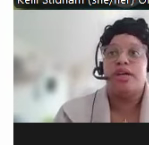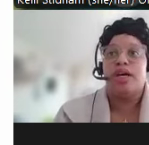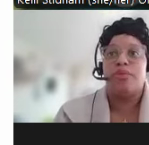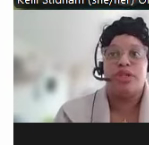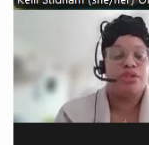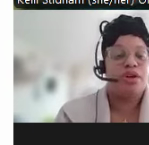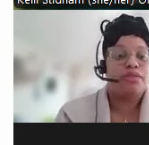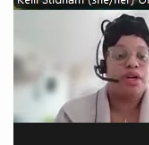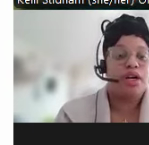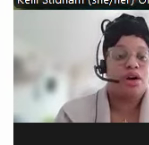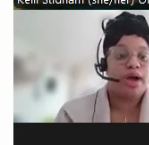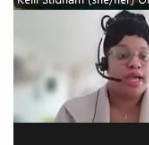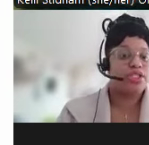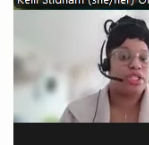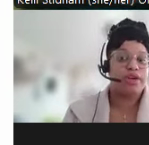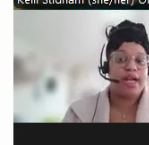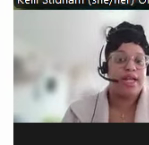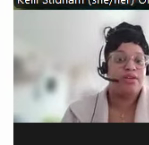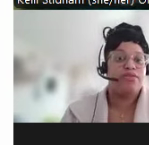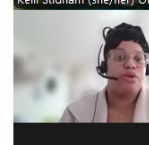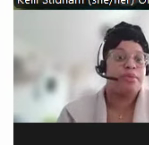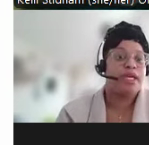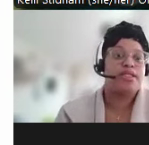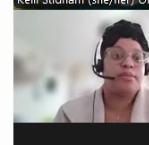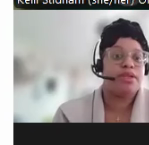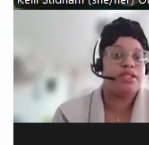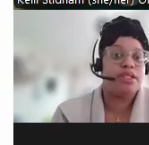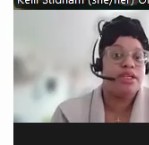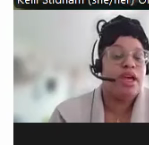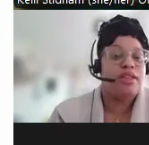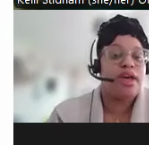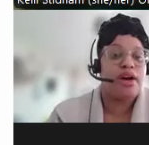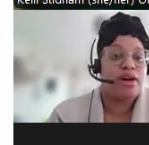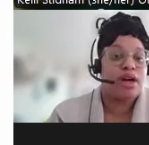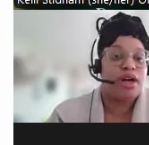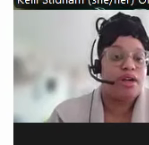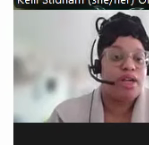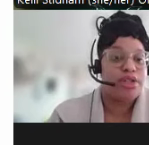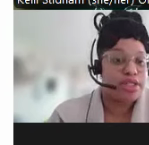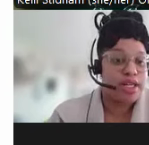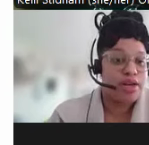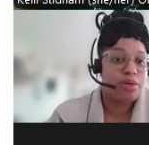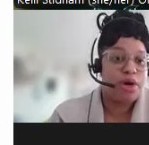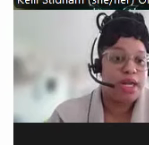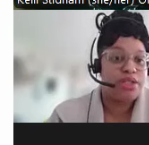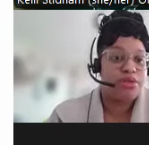Um, we do offer OISG training for PSWs